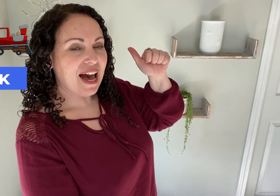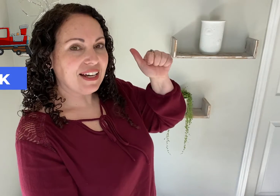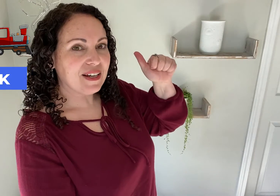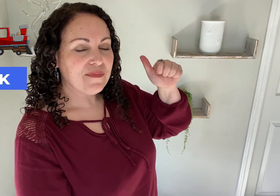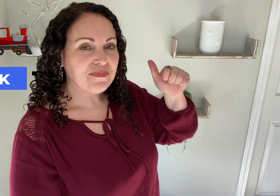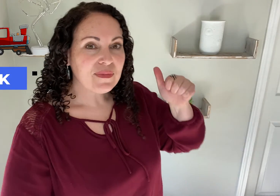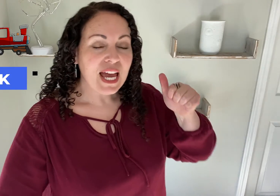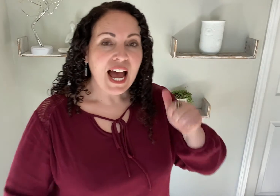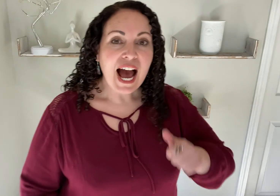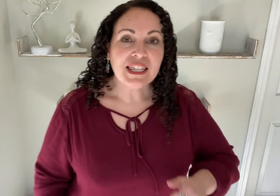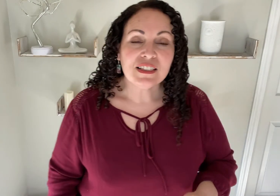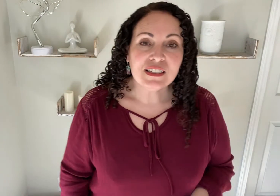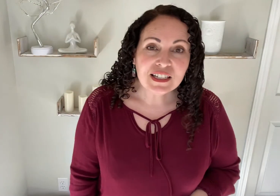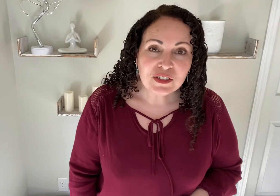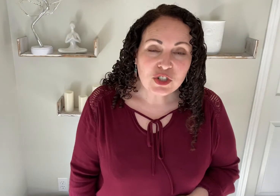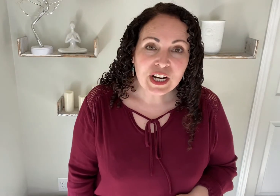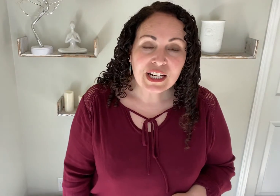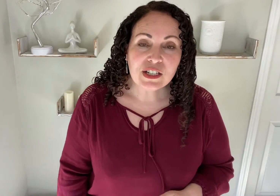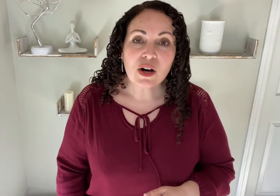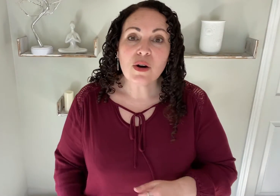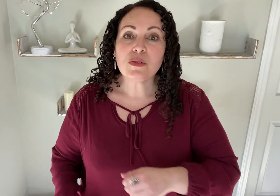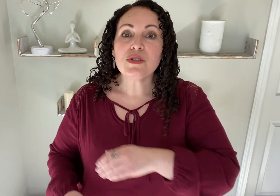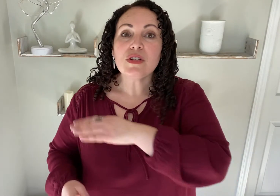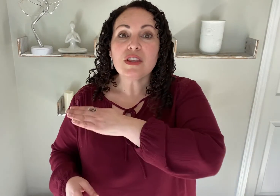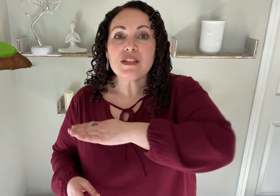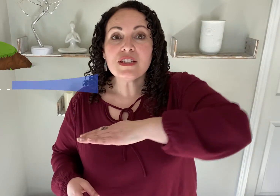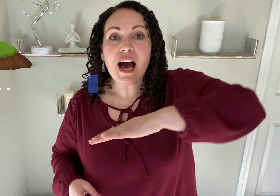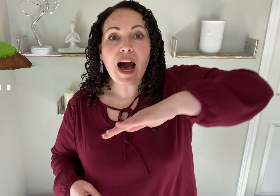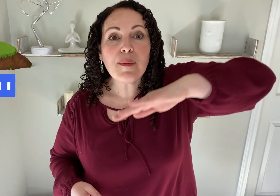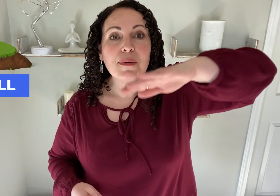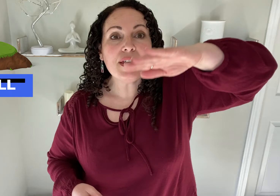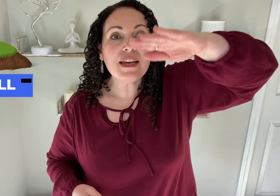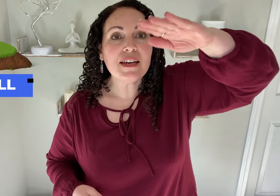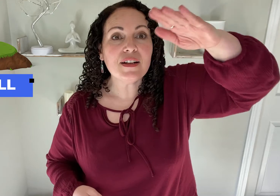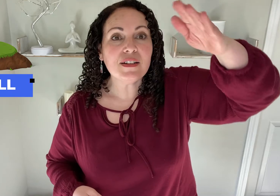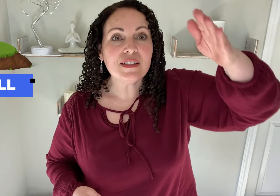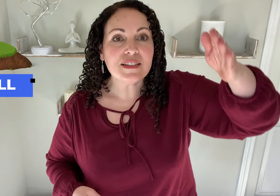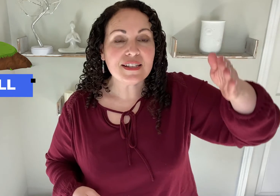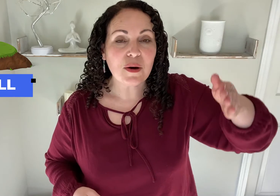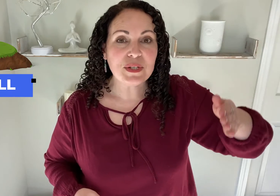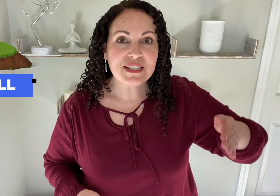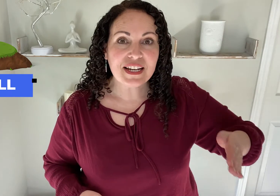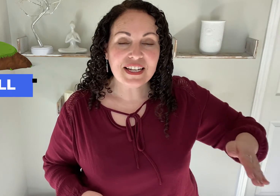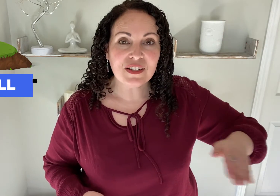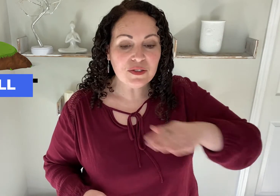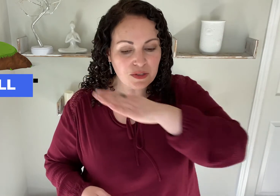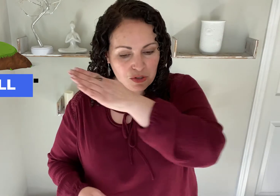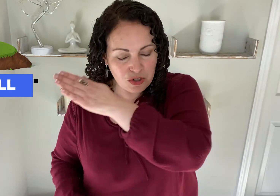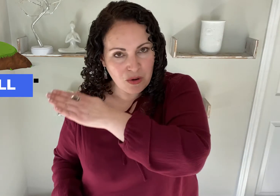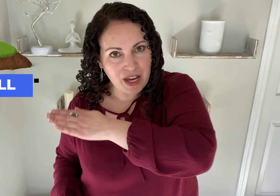back. And the little train goes to the top of the hill-that's how we sign hill. So show that